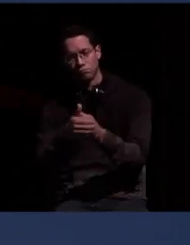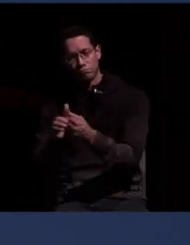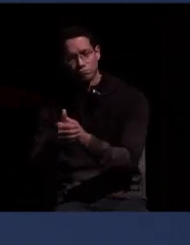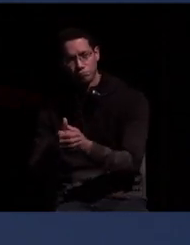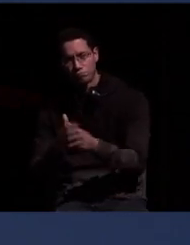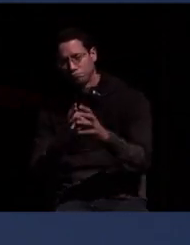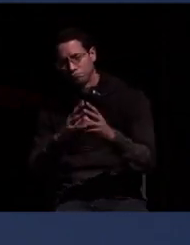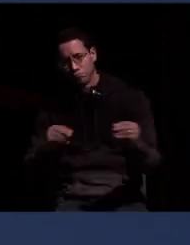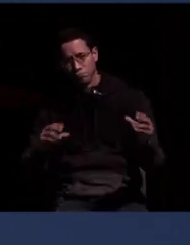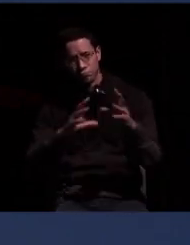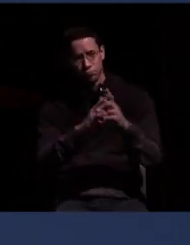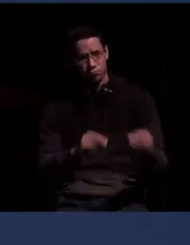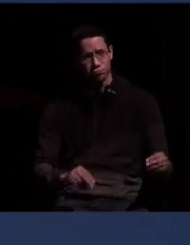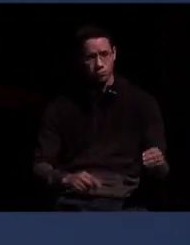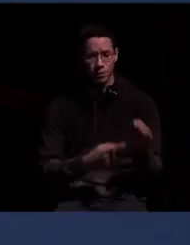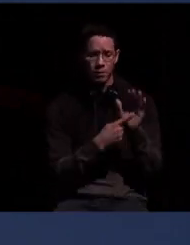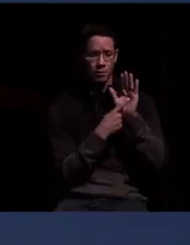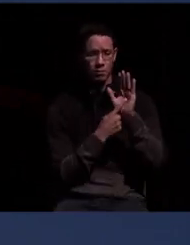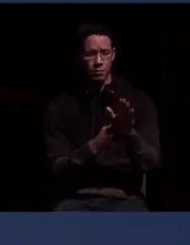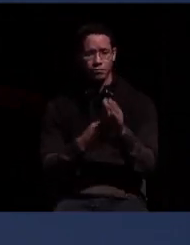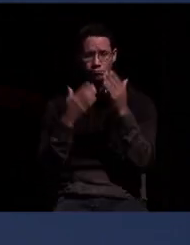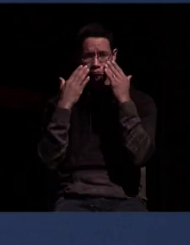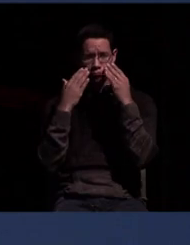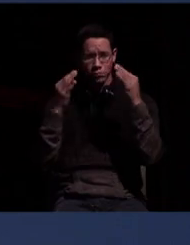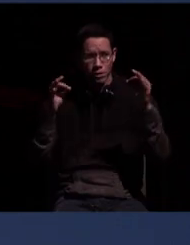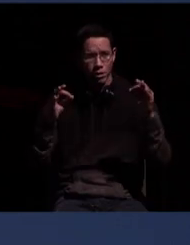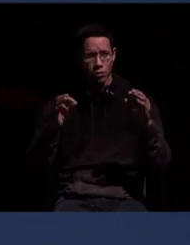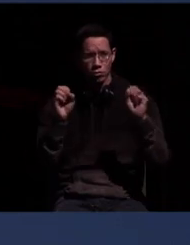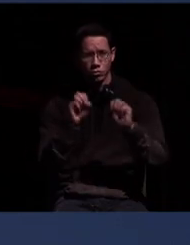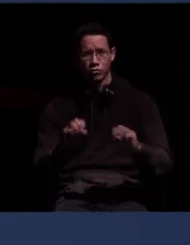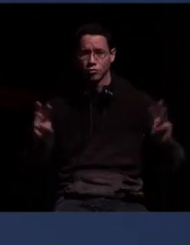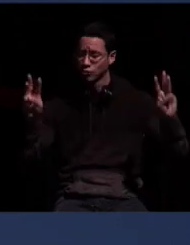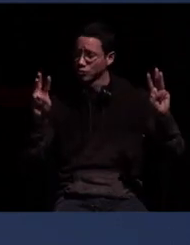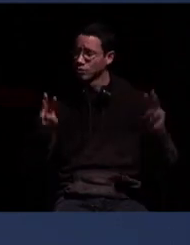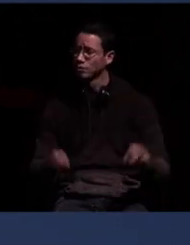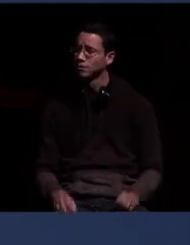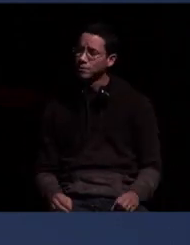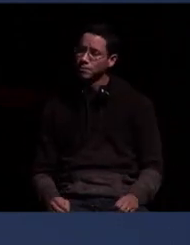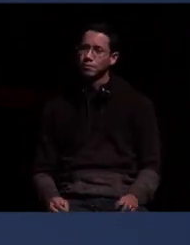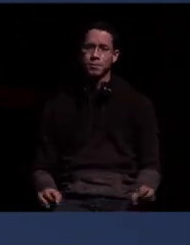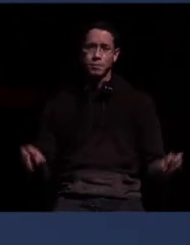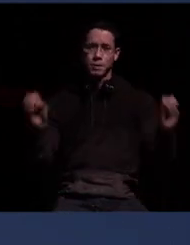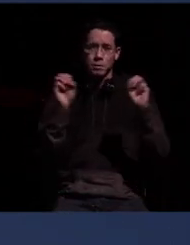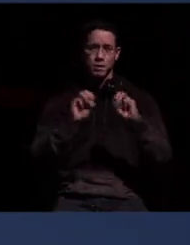it presents spectacles, and through such invisibility and spectacles